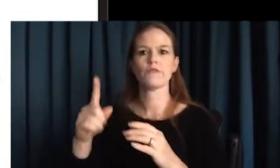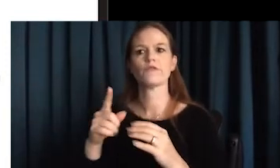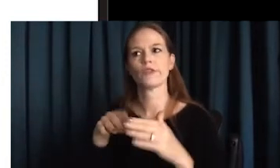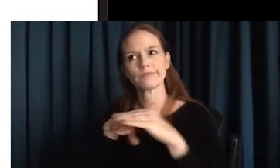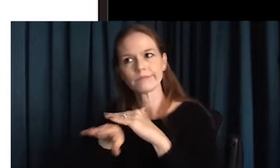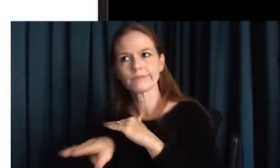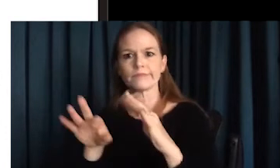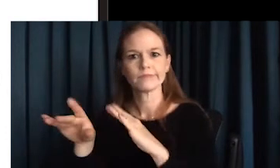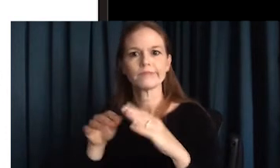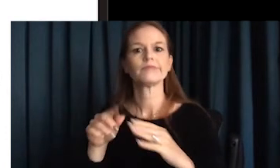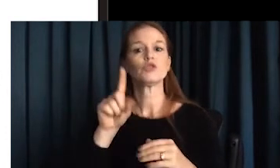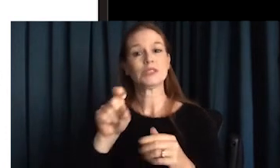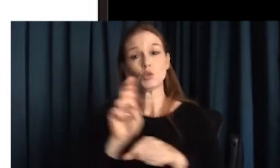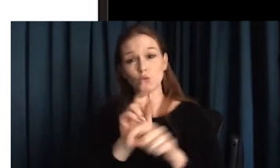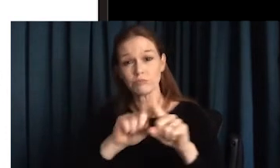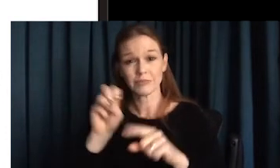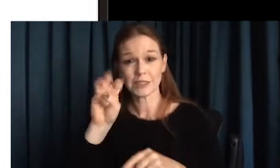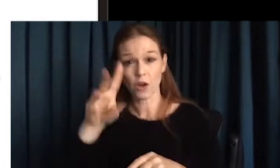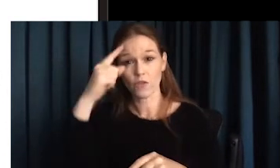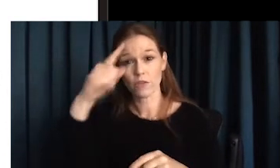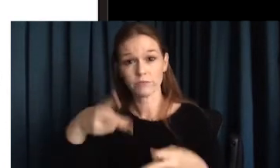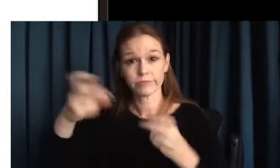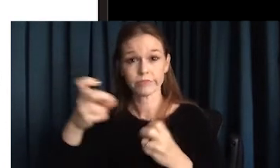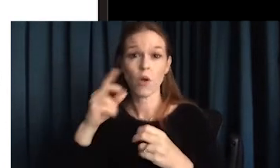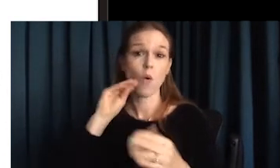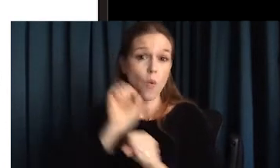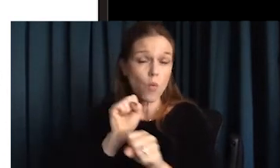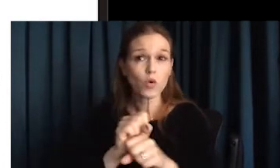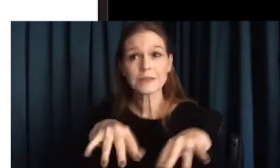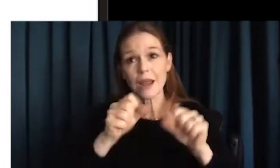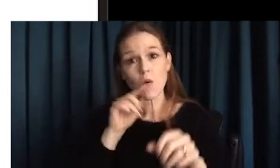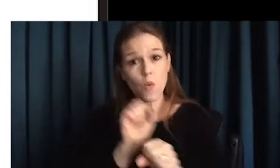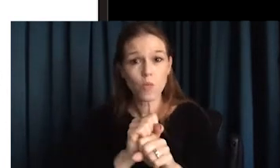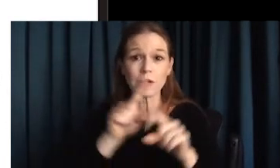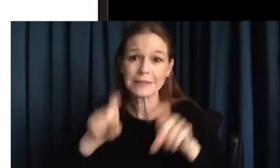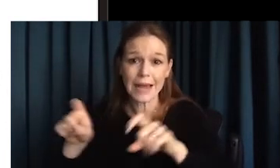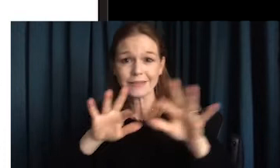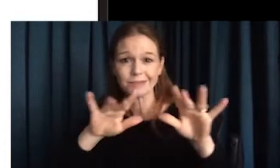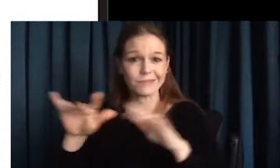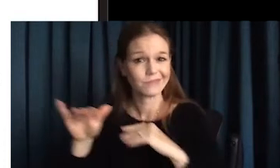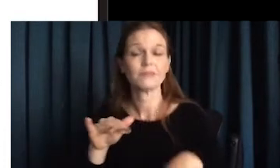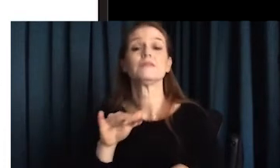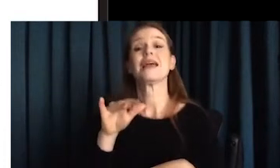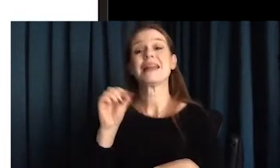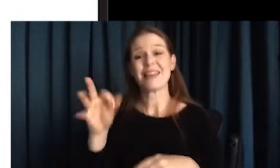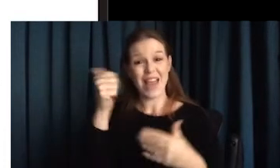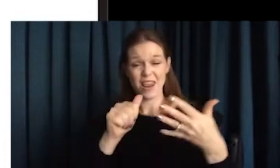and also to be able to submit pictures of exams and labs. And if any of this is a barrier to you